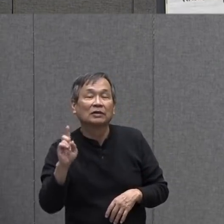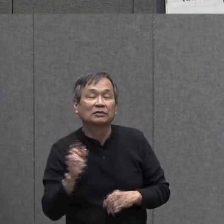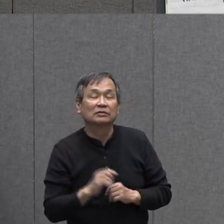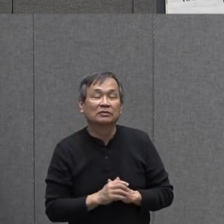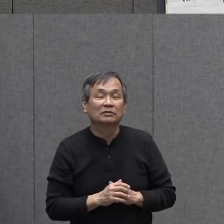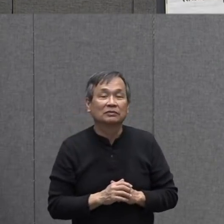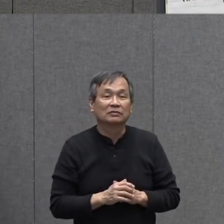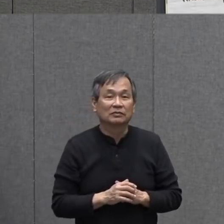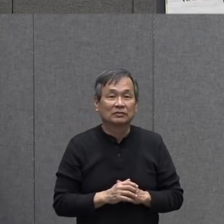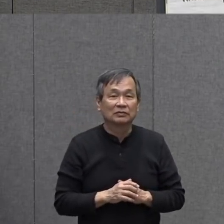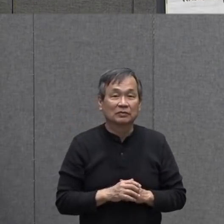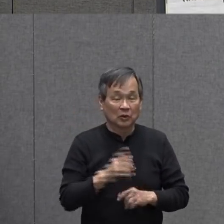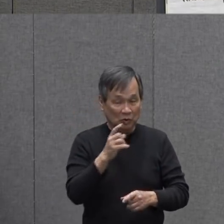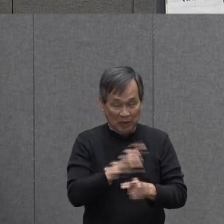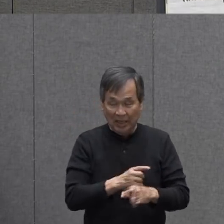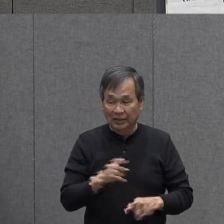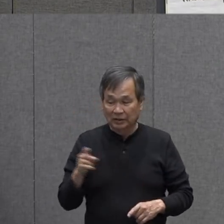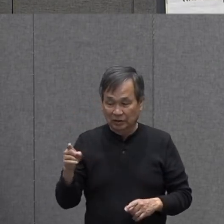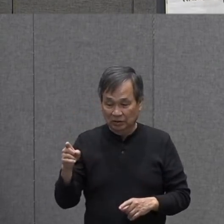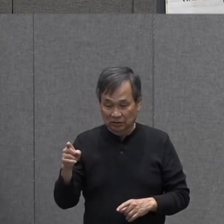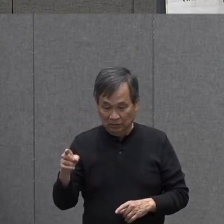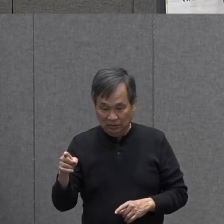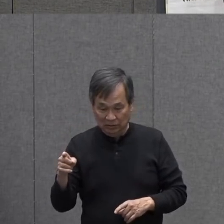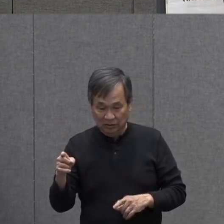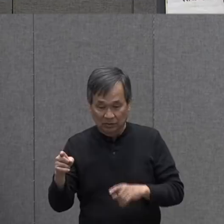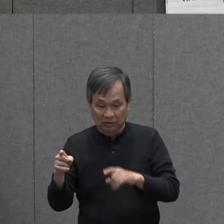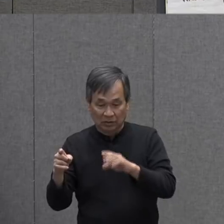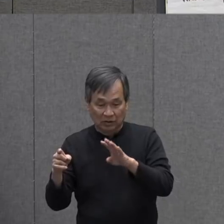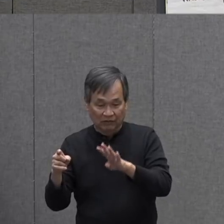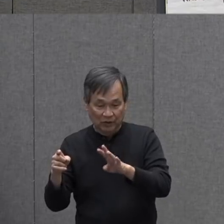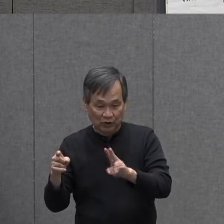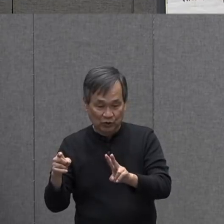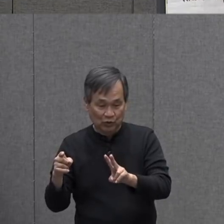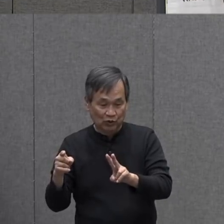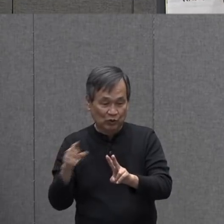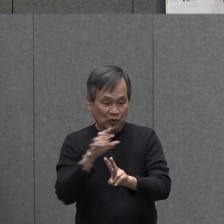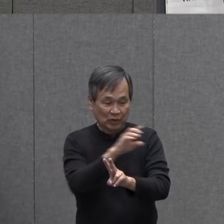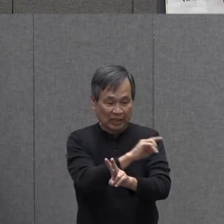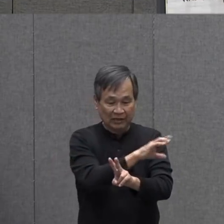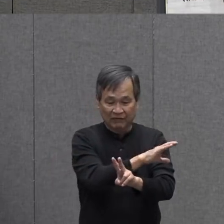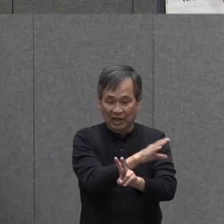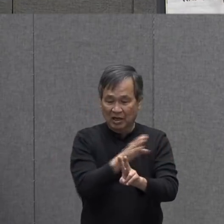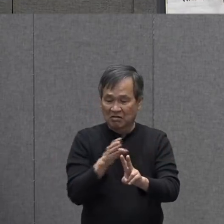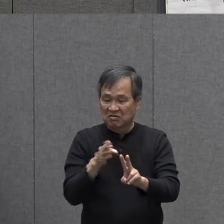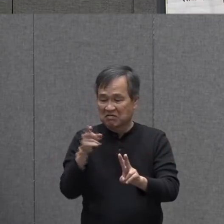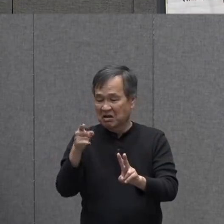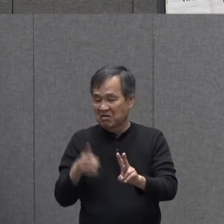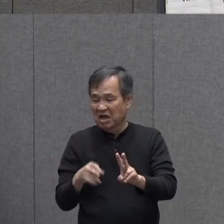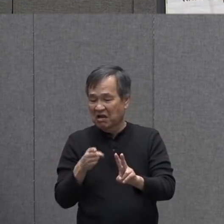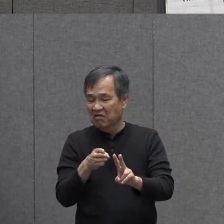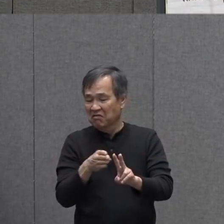Ah, yes, 21 would go ahead, you can see that 21 is about half,